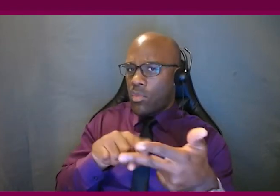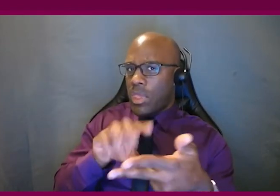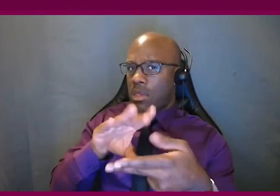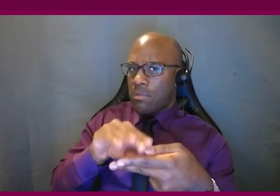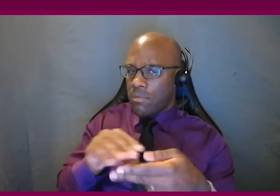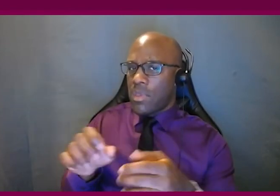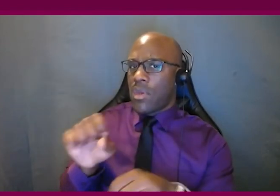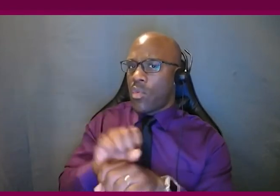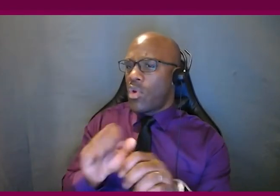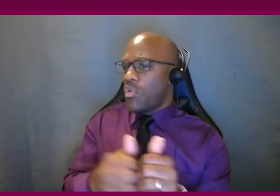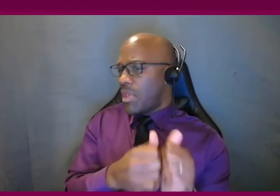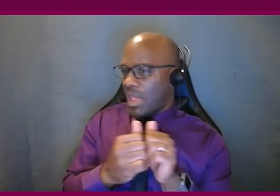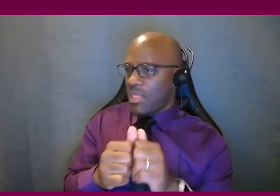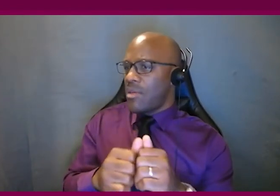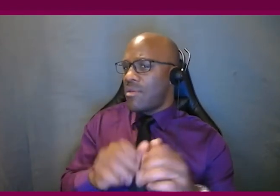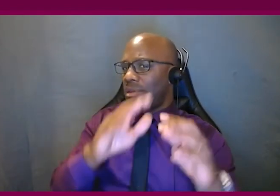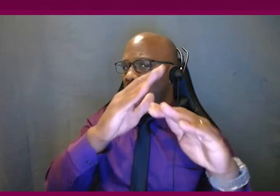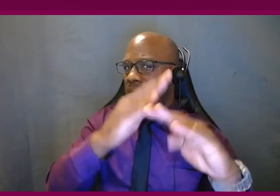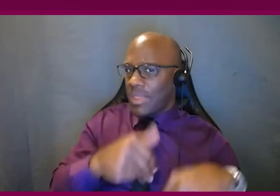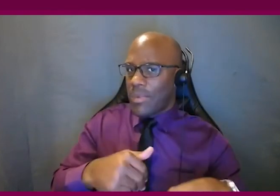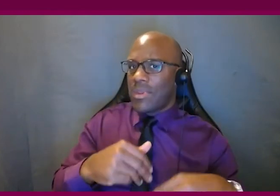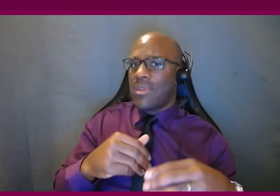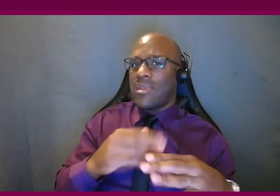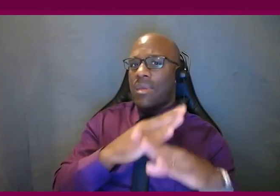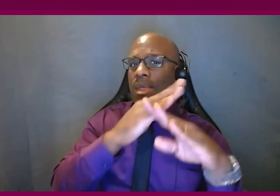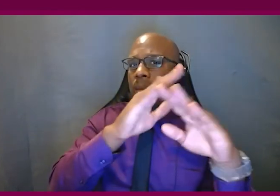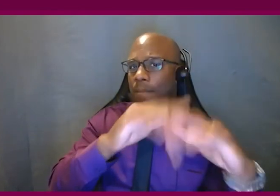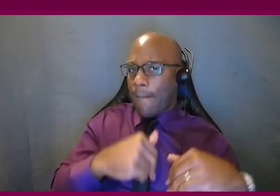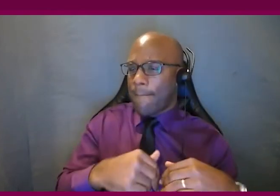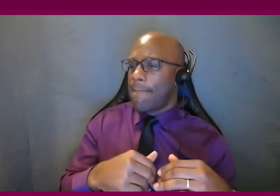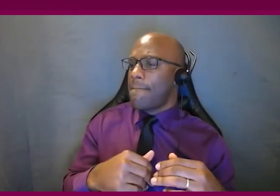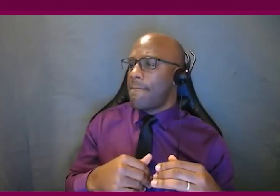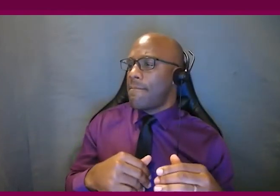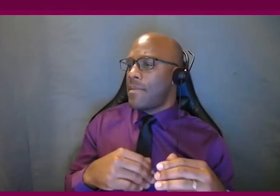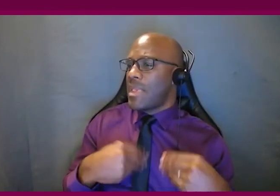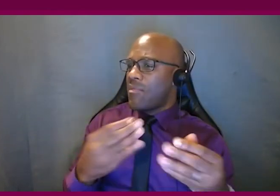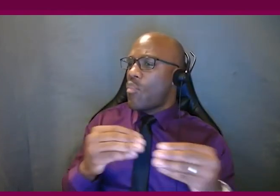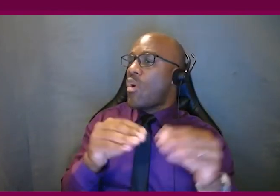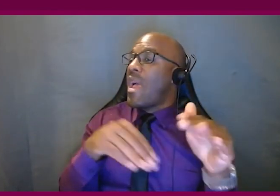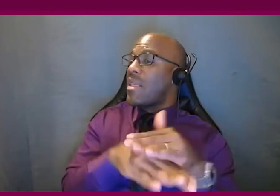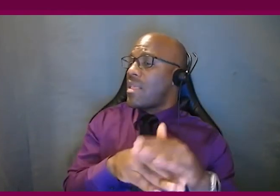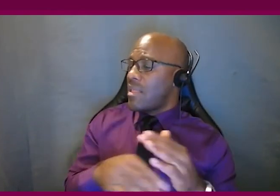I'm not saying this is the way, but my first thought about that is I think there needs